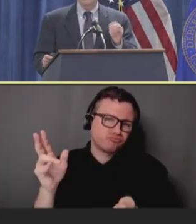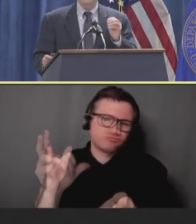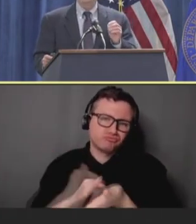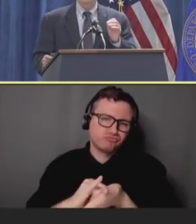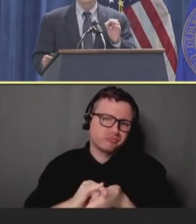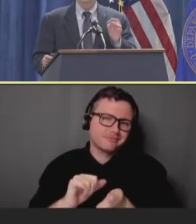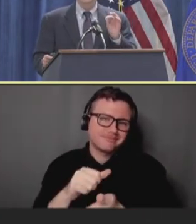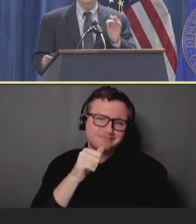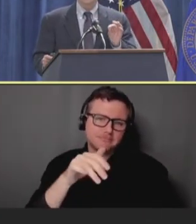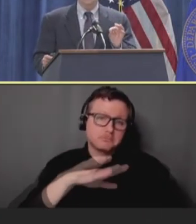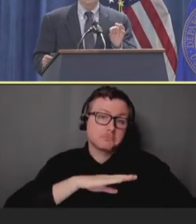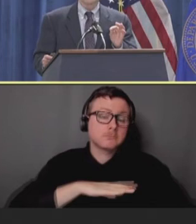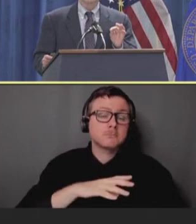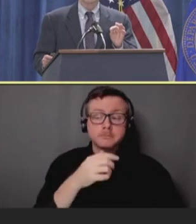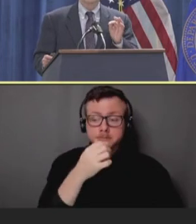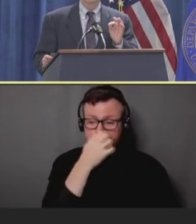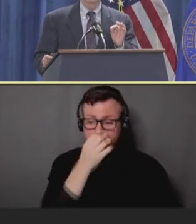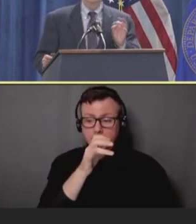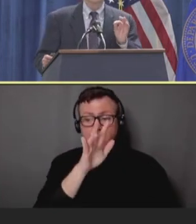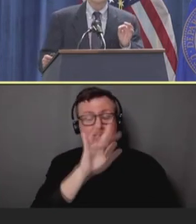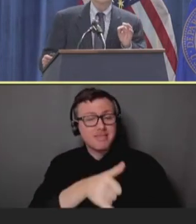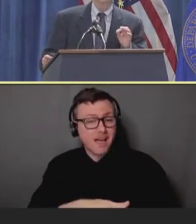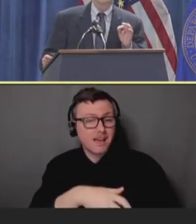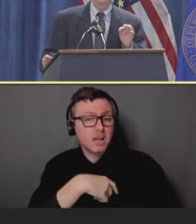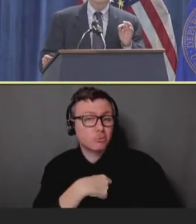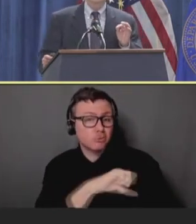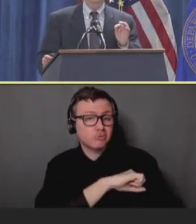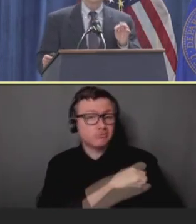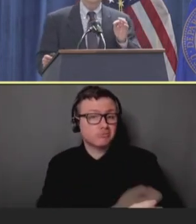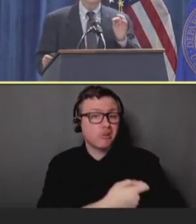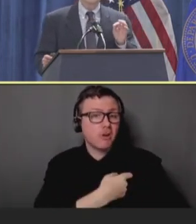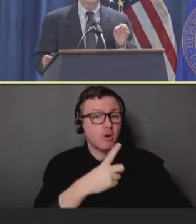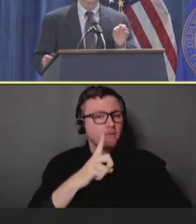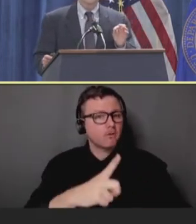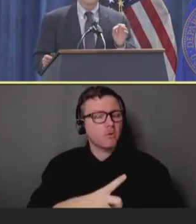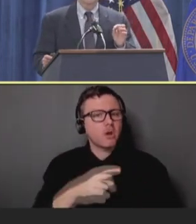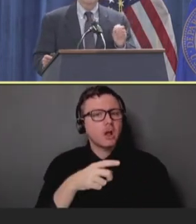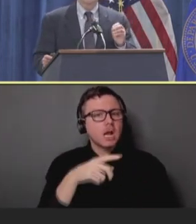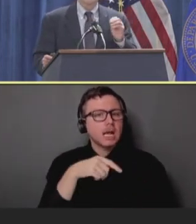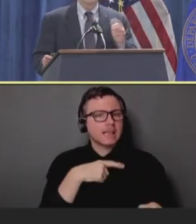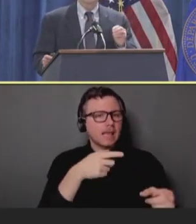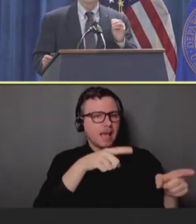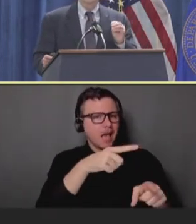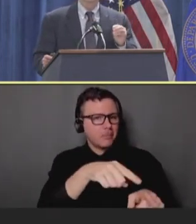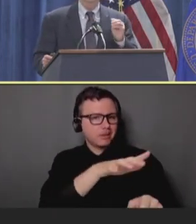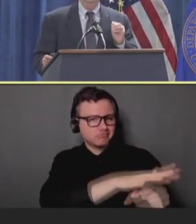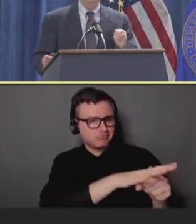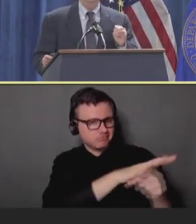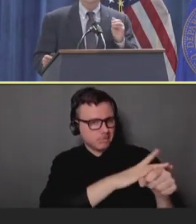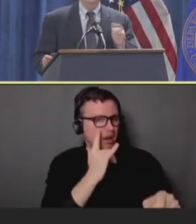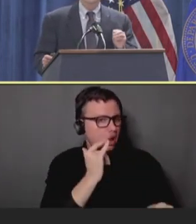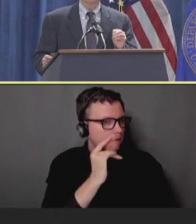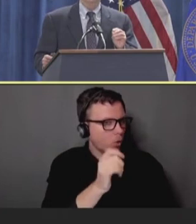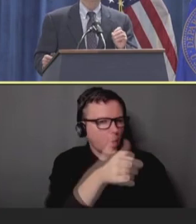That is how strong the feeling was in California and elsewhere, about really tightening up